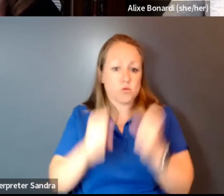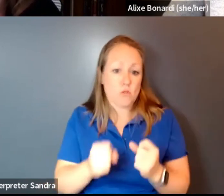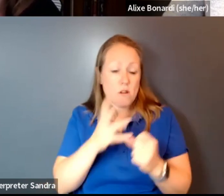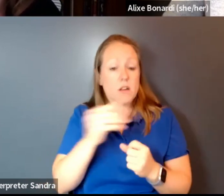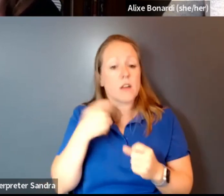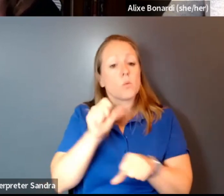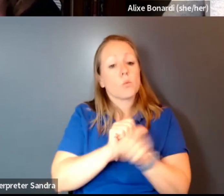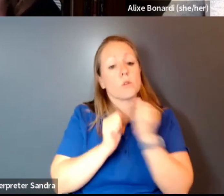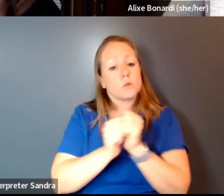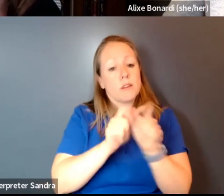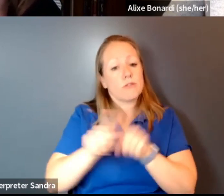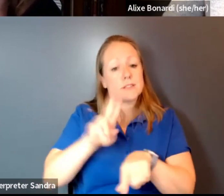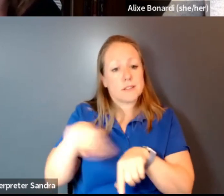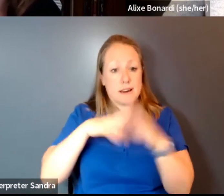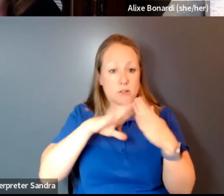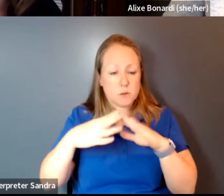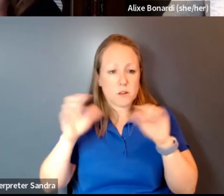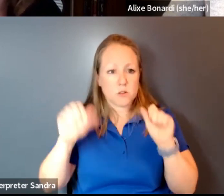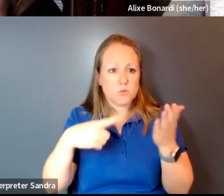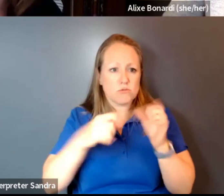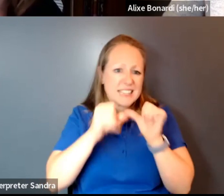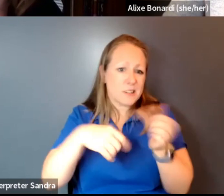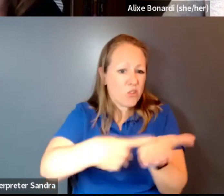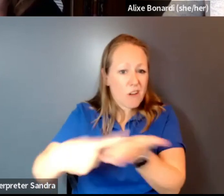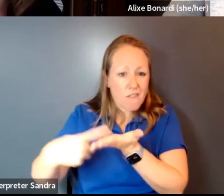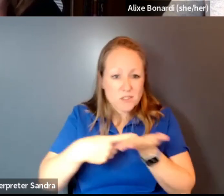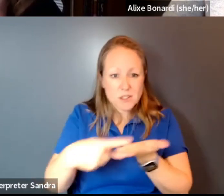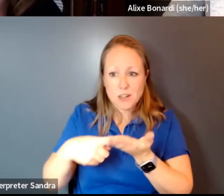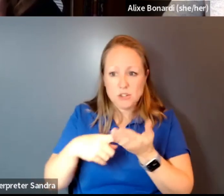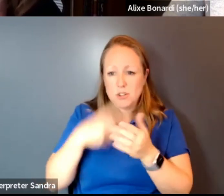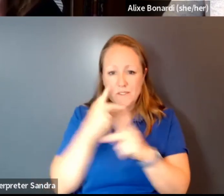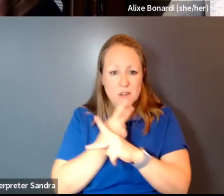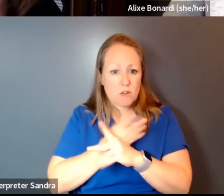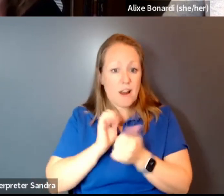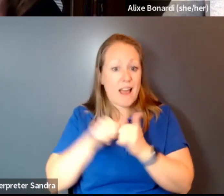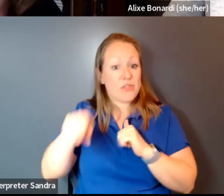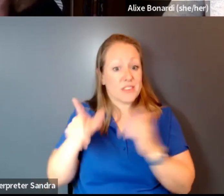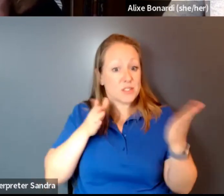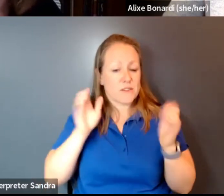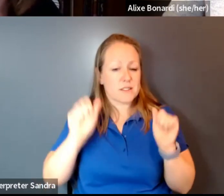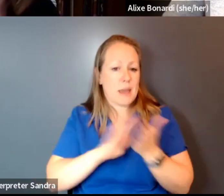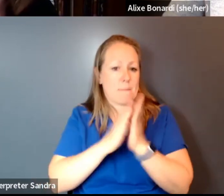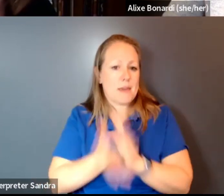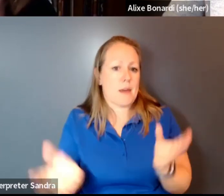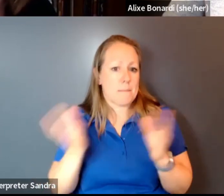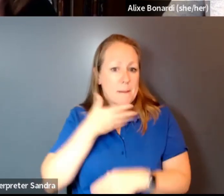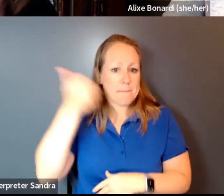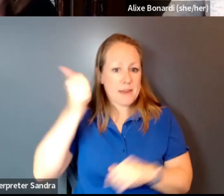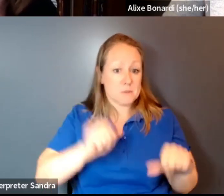to talk about what can make this service really the best possible, including hiring peers. But thank you everybody for being part of the